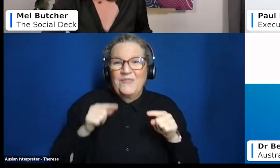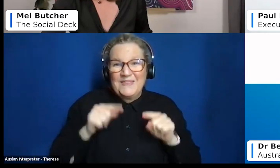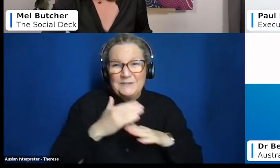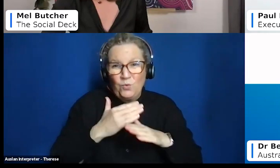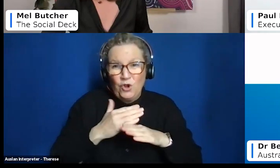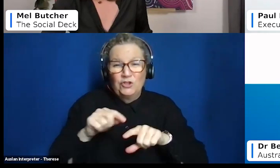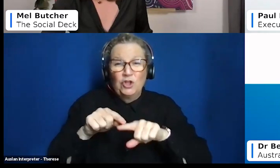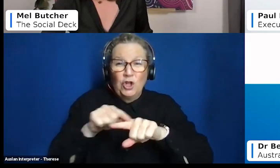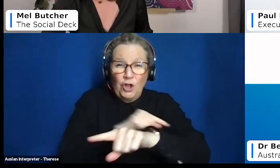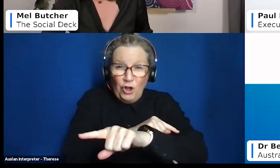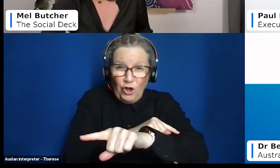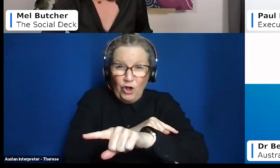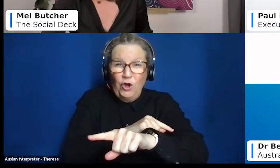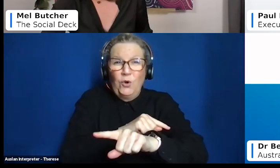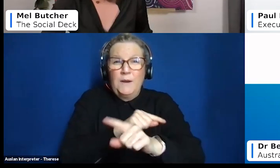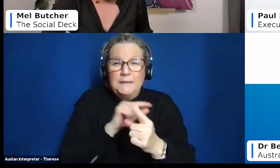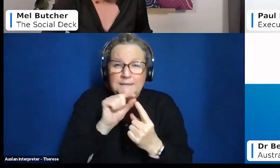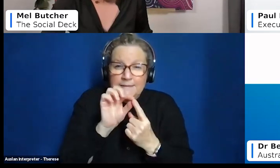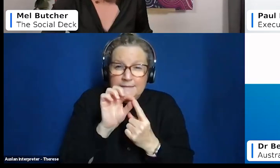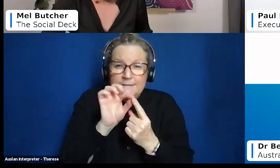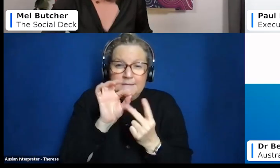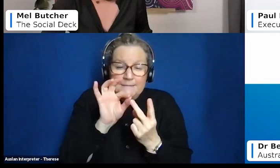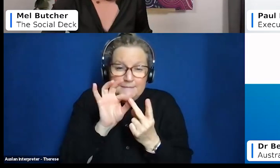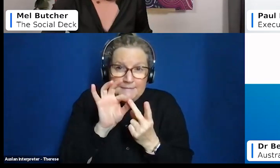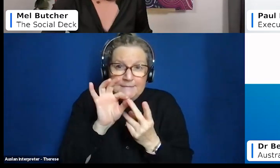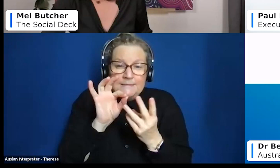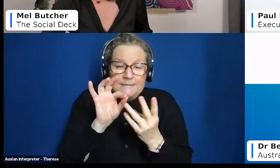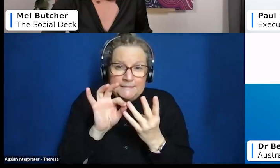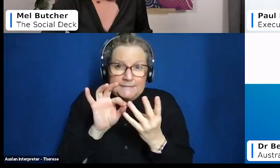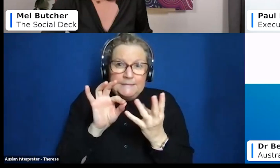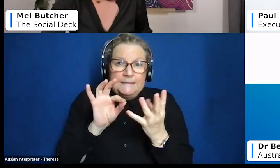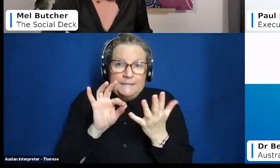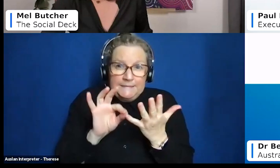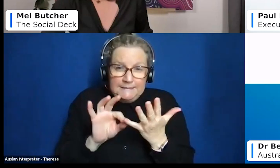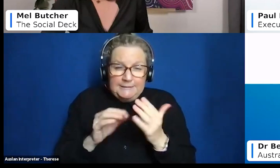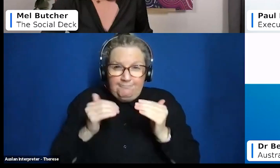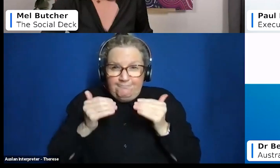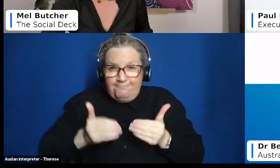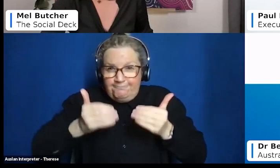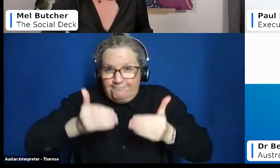work, but it's work that is being progressed through those agencies and with the disability community